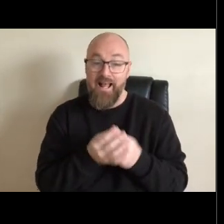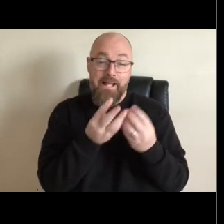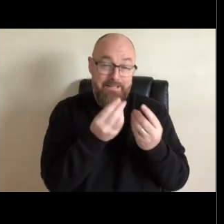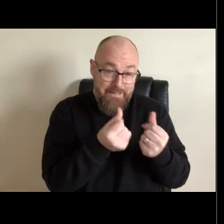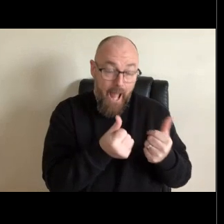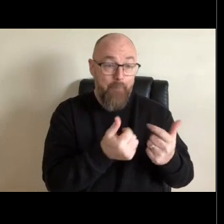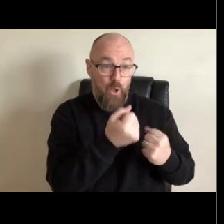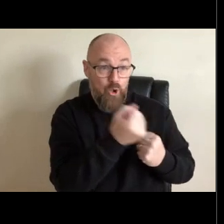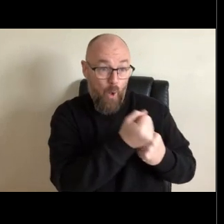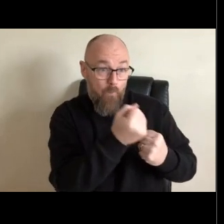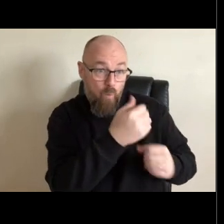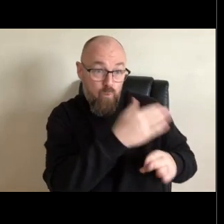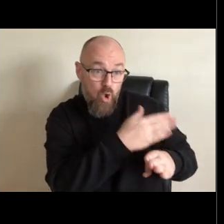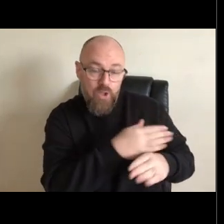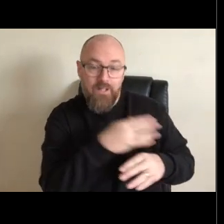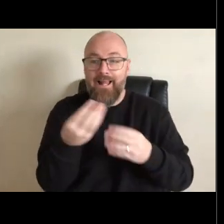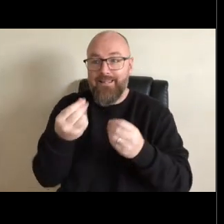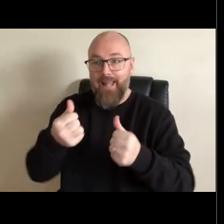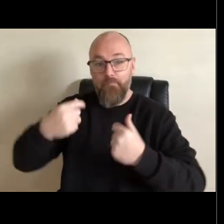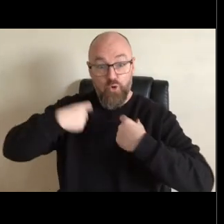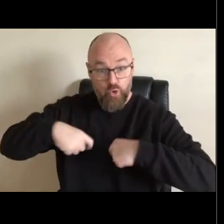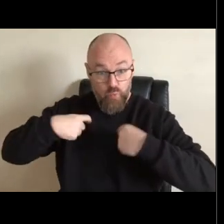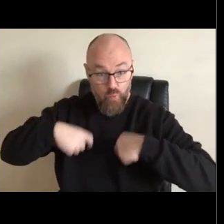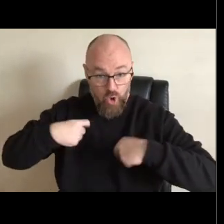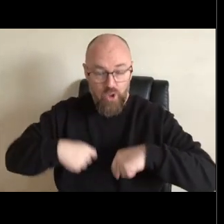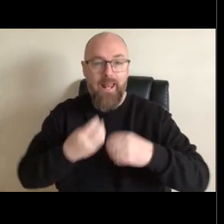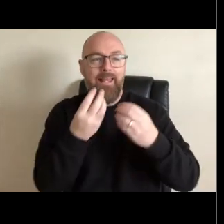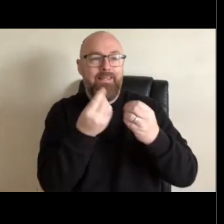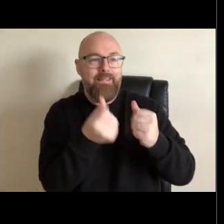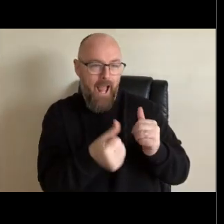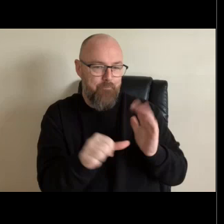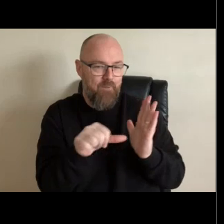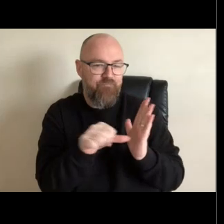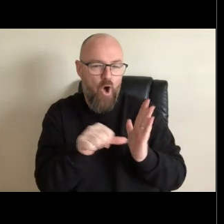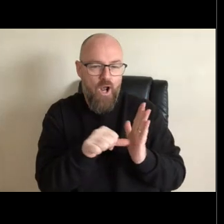some social workers and um some financial counselors as well and other thank you for